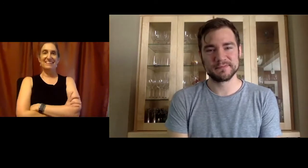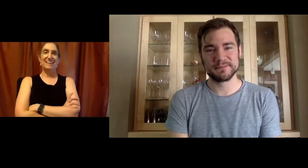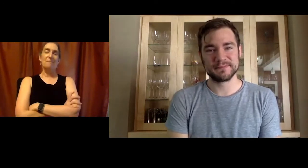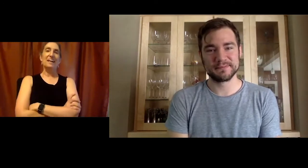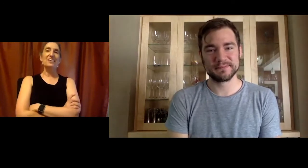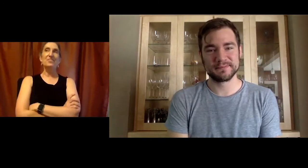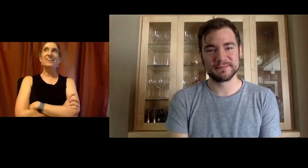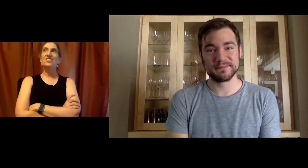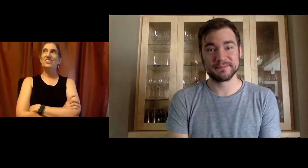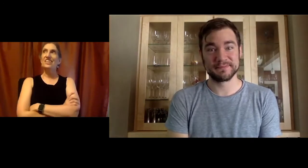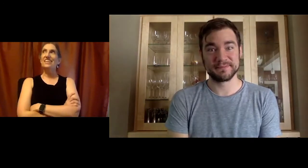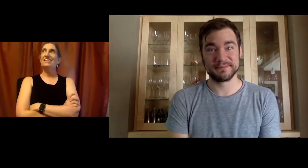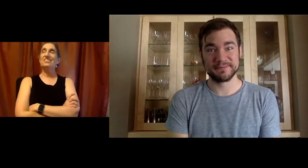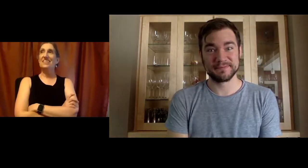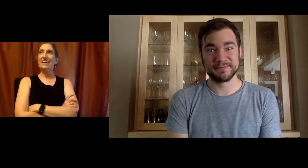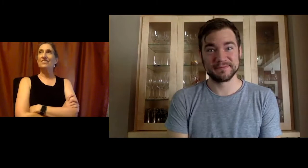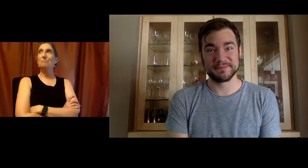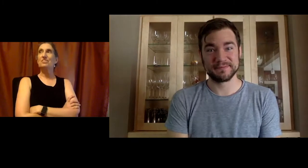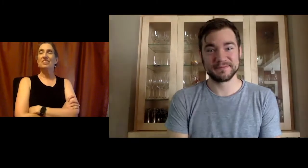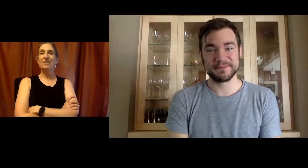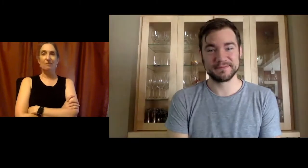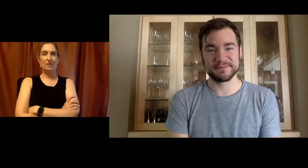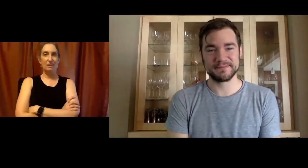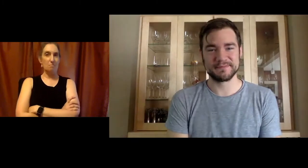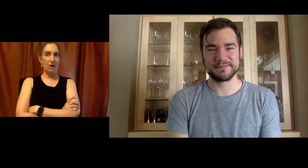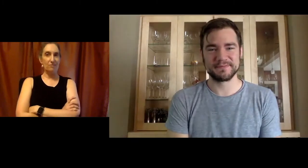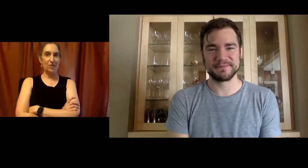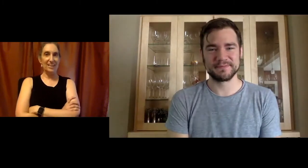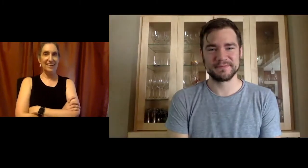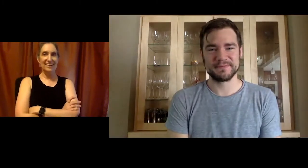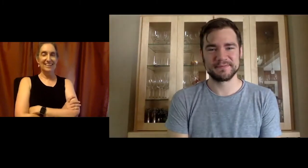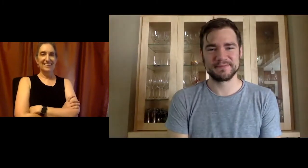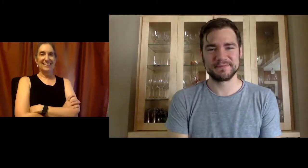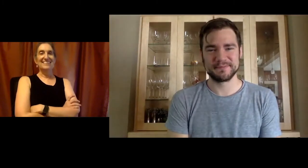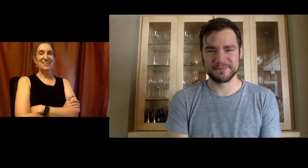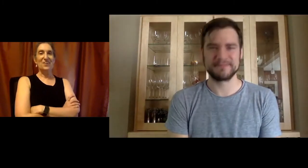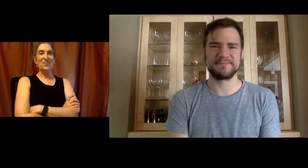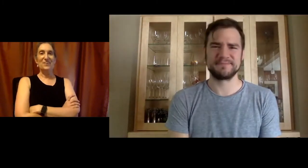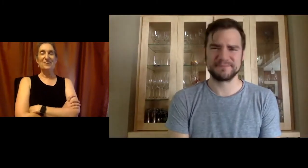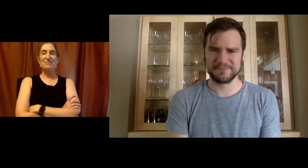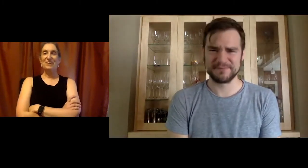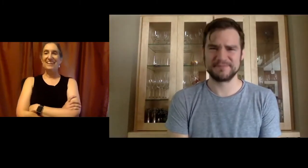And I mean, I don't think she's an actor, but she never had really Improv training. So it will be really,